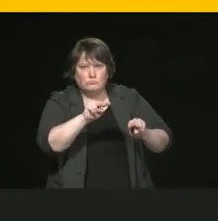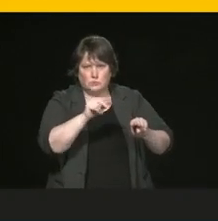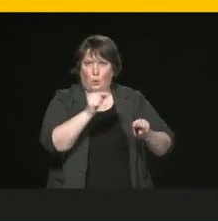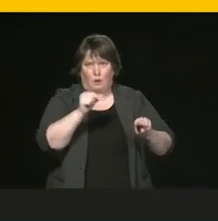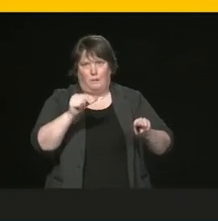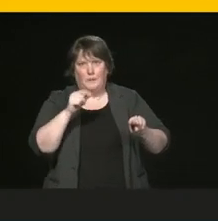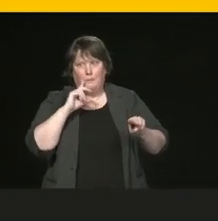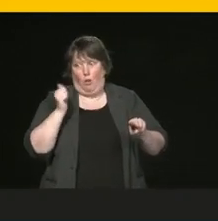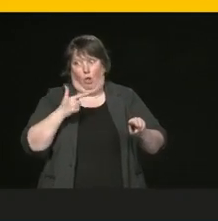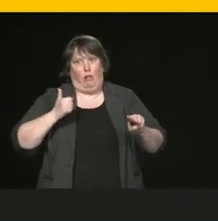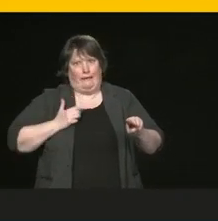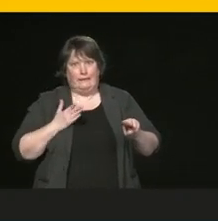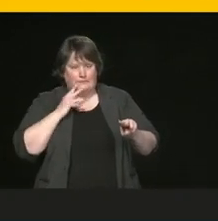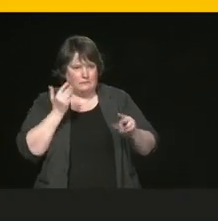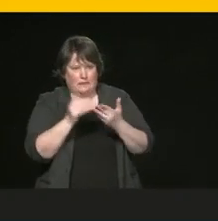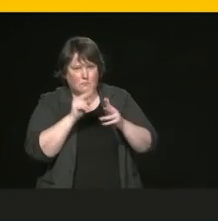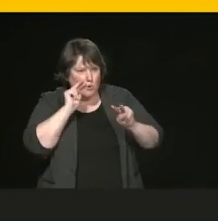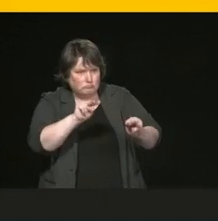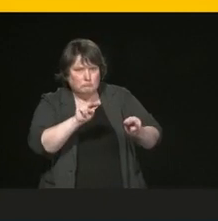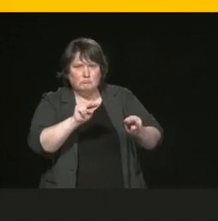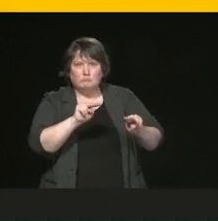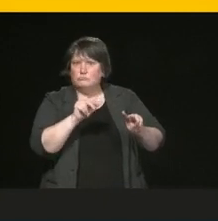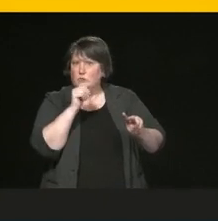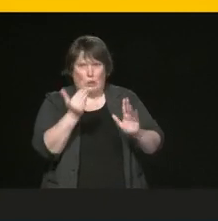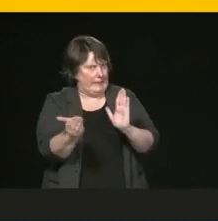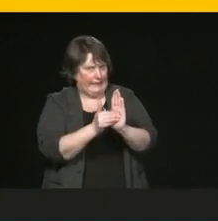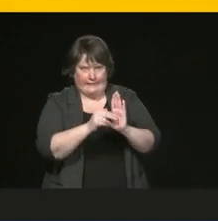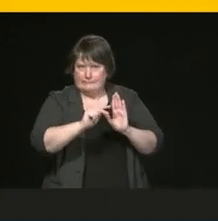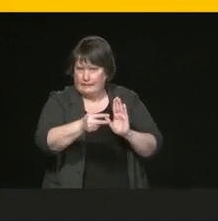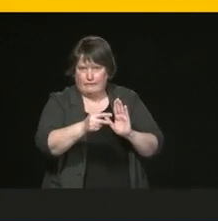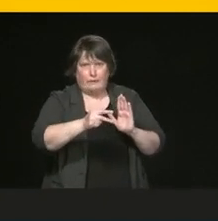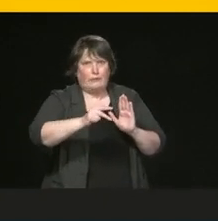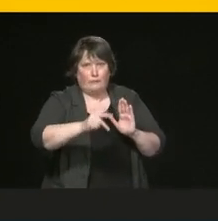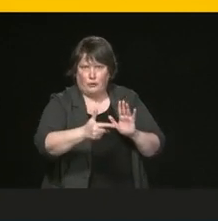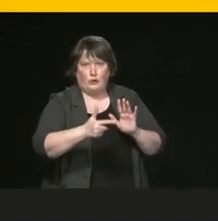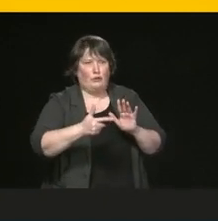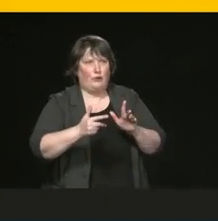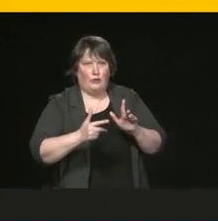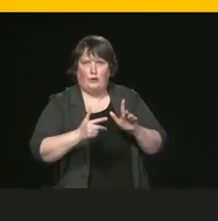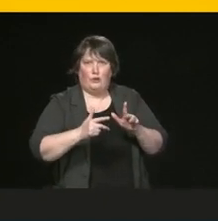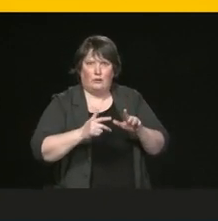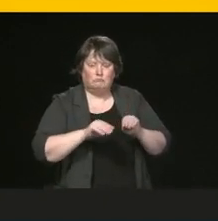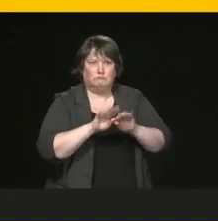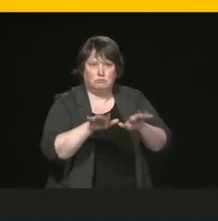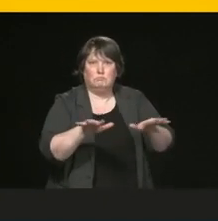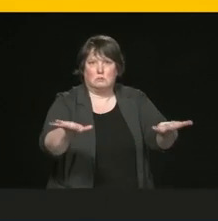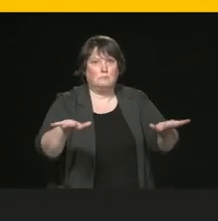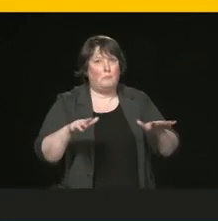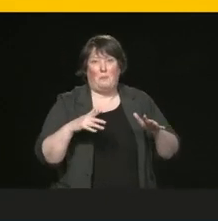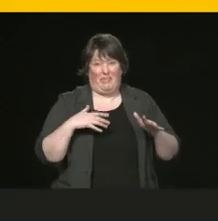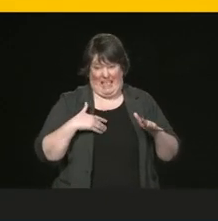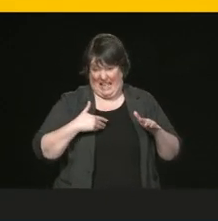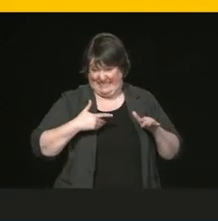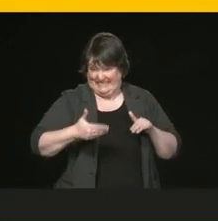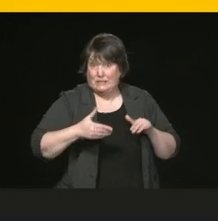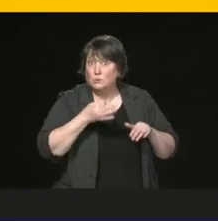MEANS BETTER TESTING CAPACITY AND CONTINUED VIGILANCE, NOT JUST BY GOVERNMENTS BUT BY ALL CANADIANS TO PREVENTING IT.